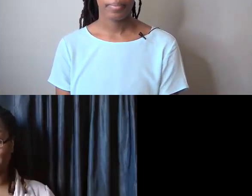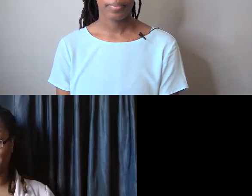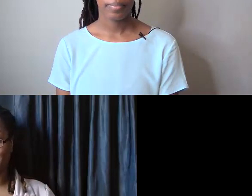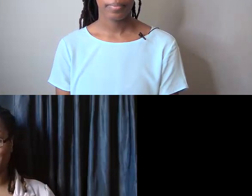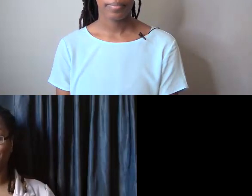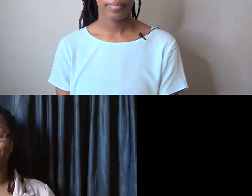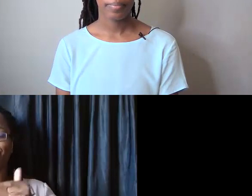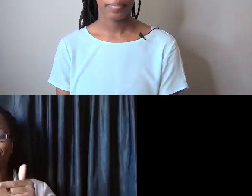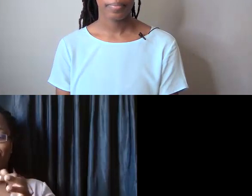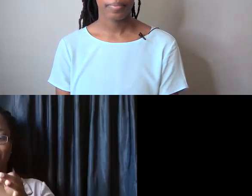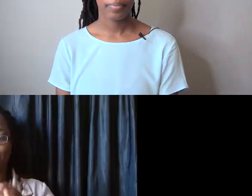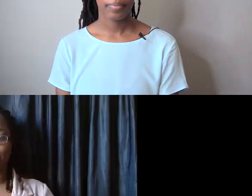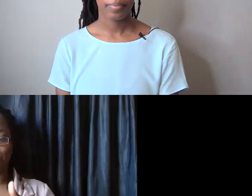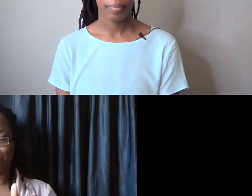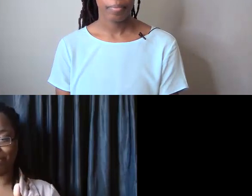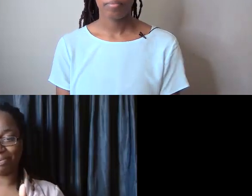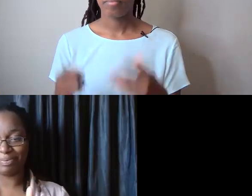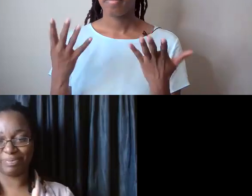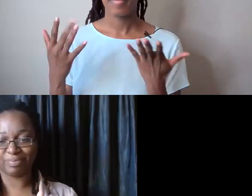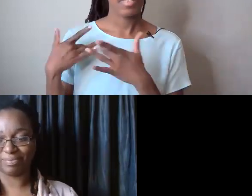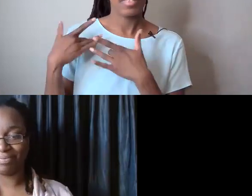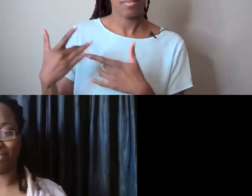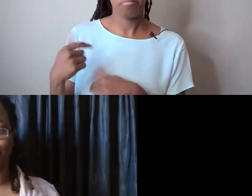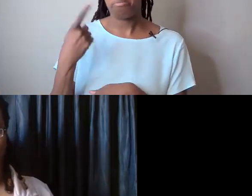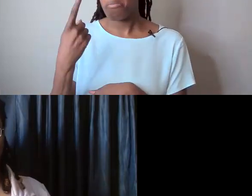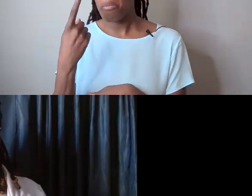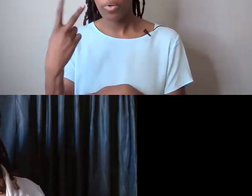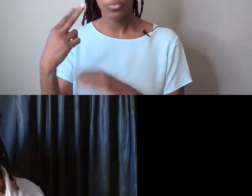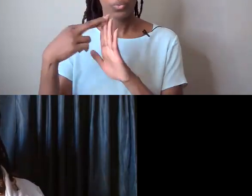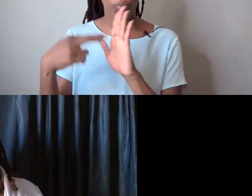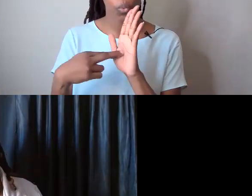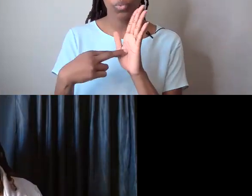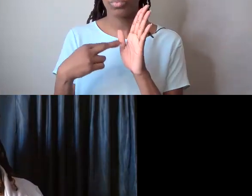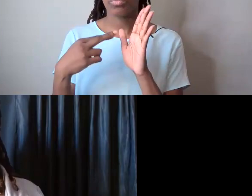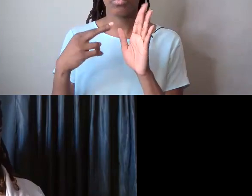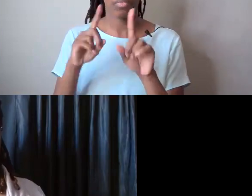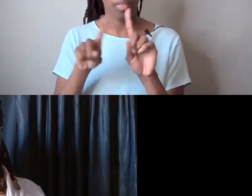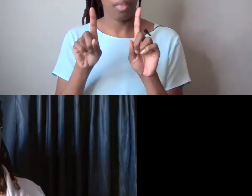Usually there's just one or two rules additional or different rules that a person has to meet,